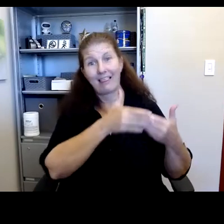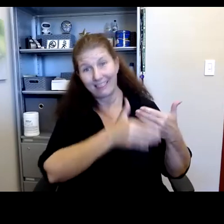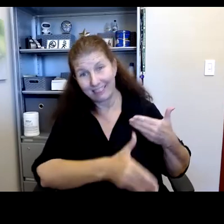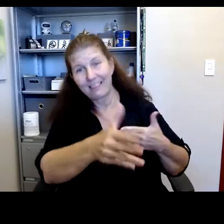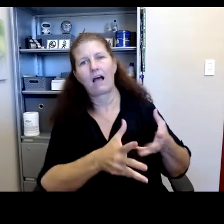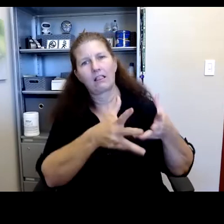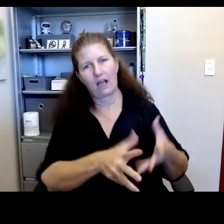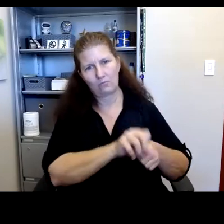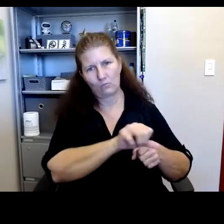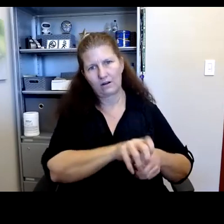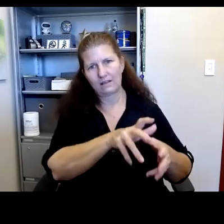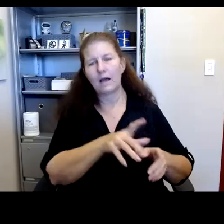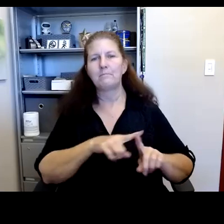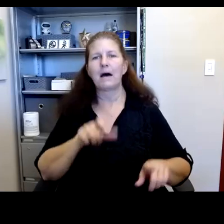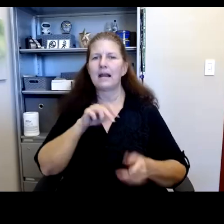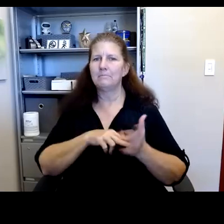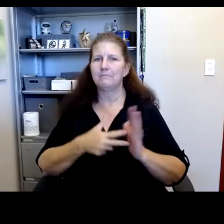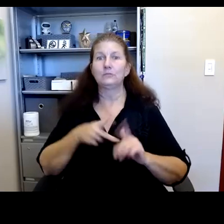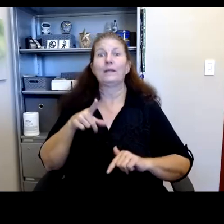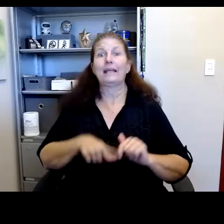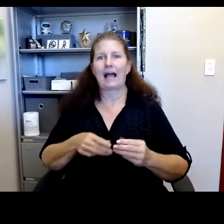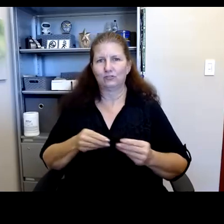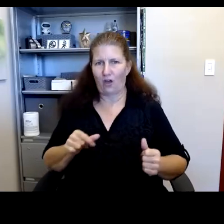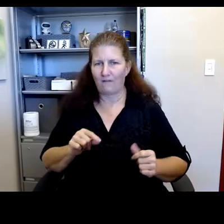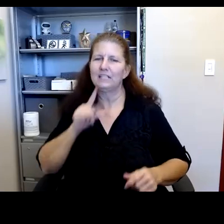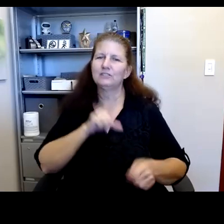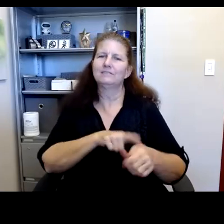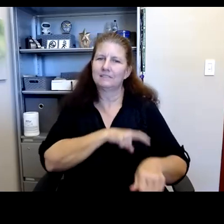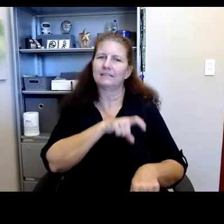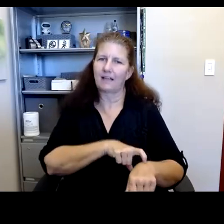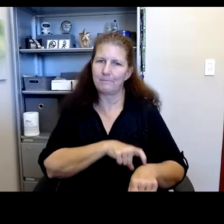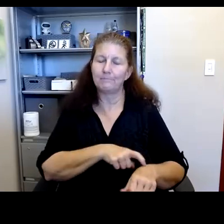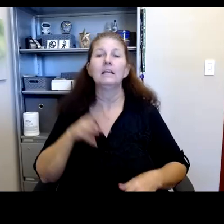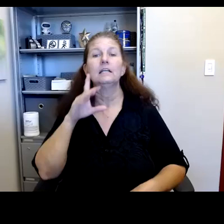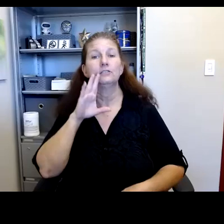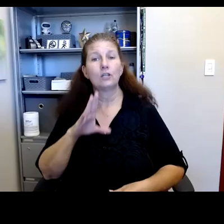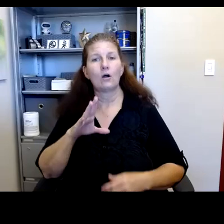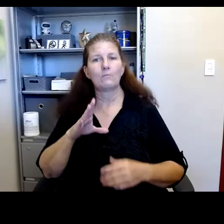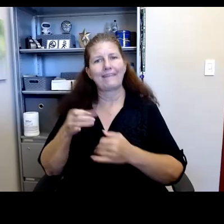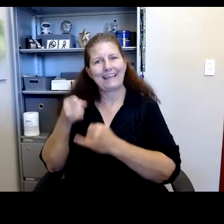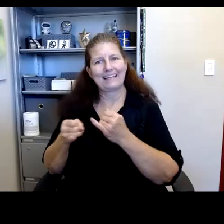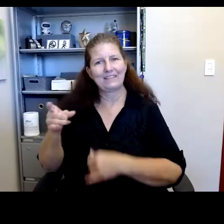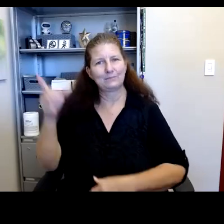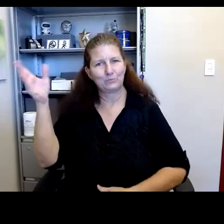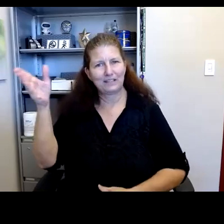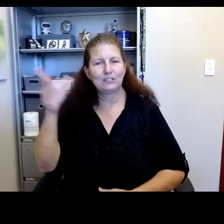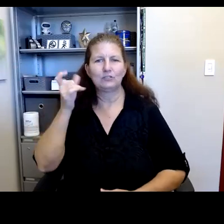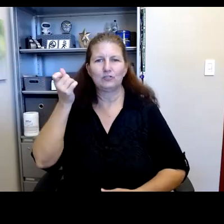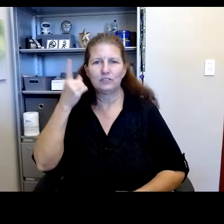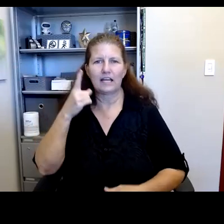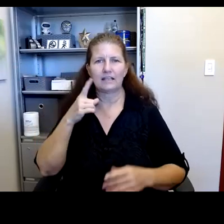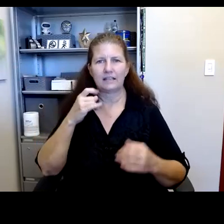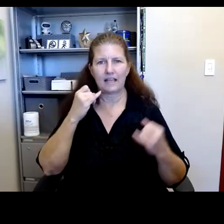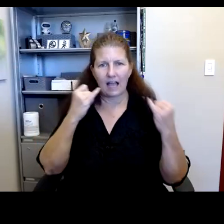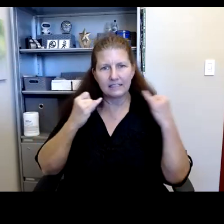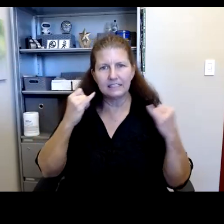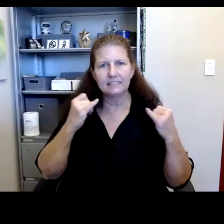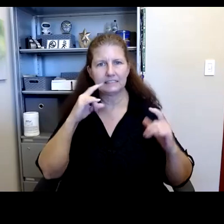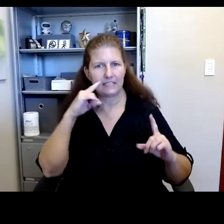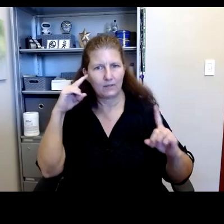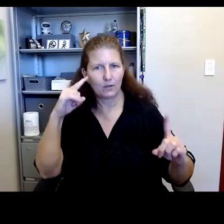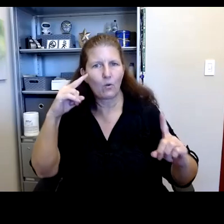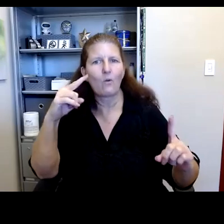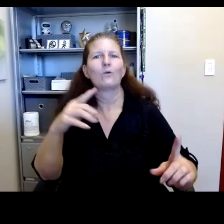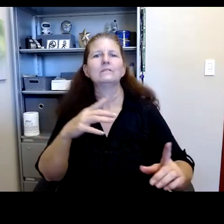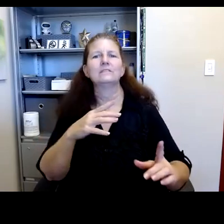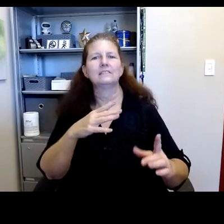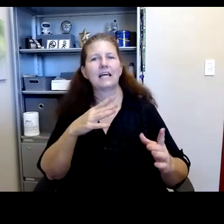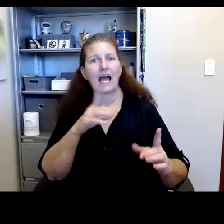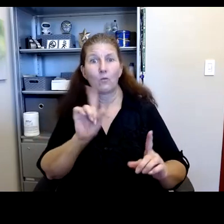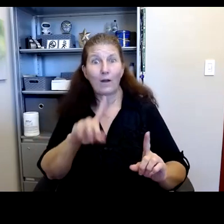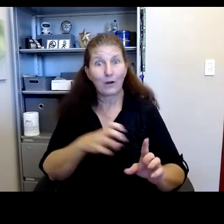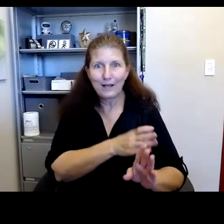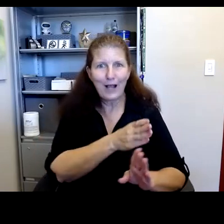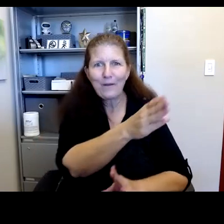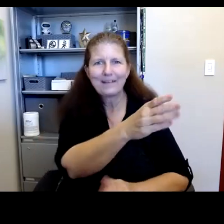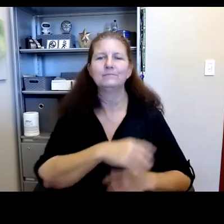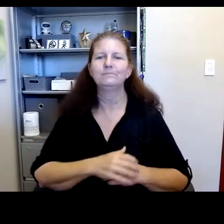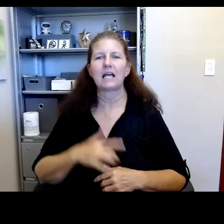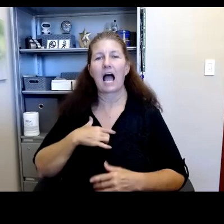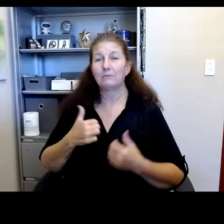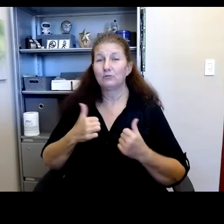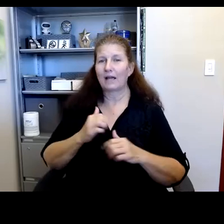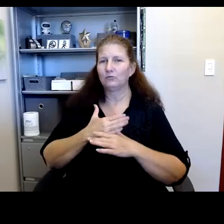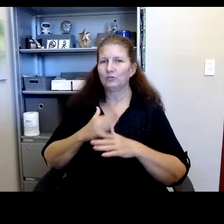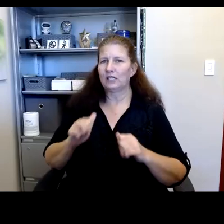Robyn Thomas: but that doesn't mean It's a problem we can't solve, so I hope By the end of this talk you will have a sense of what those solutions are in the direction we're heading in. Um. I am going to try to share a screen. Now,